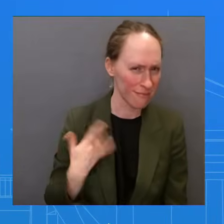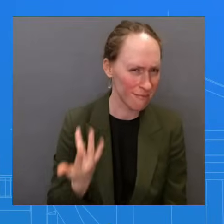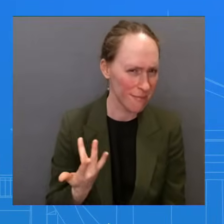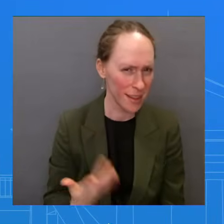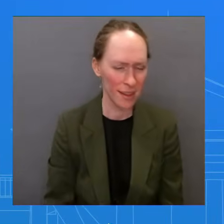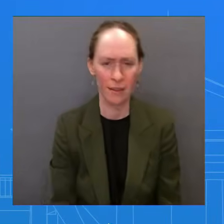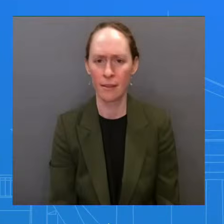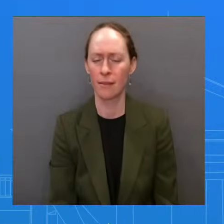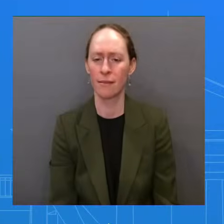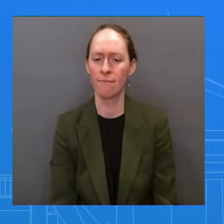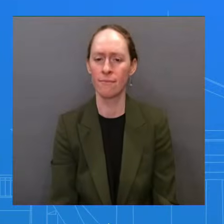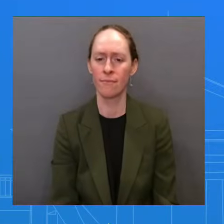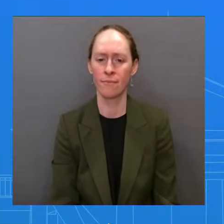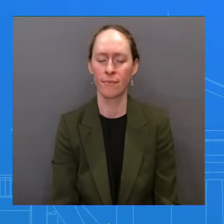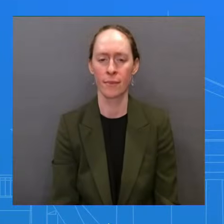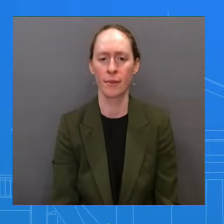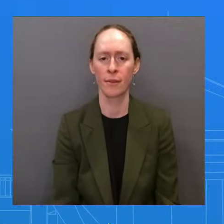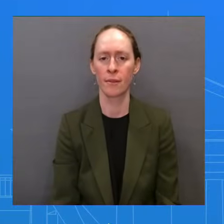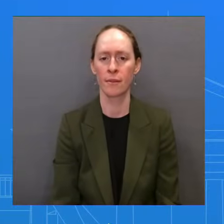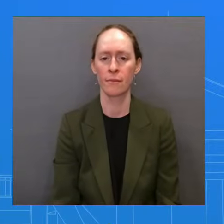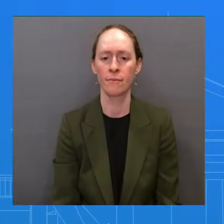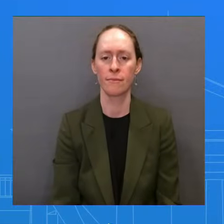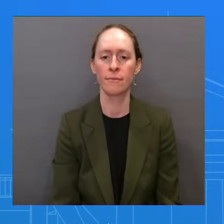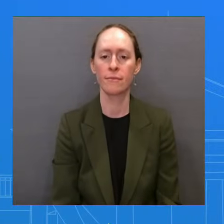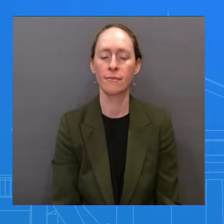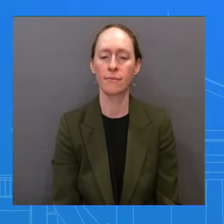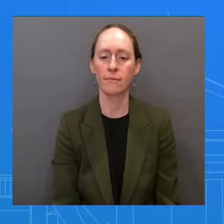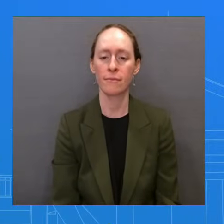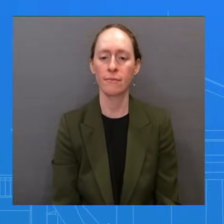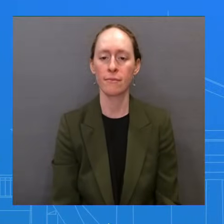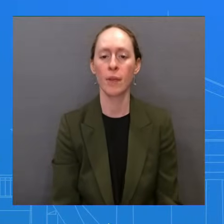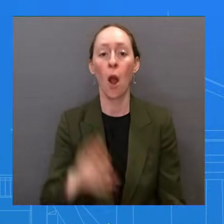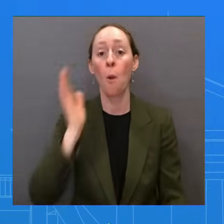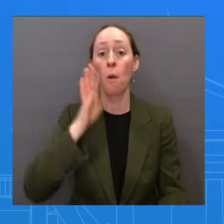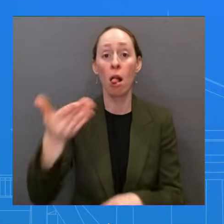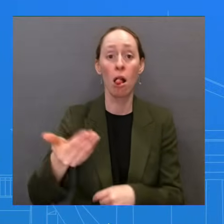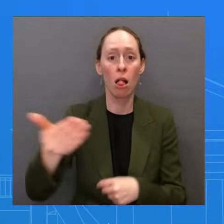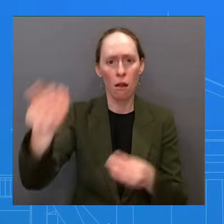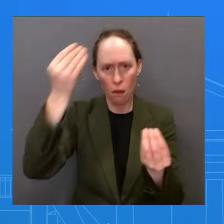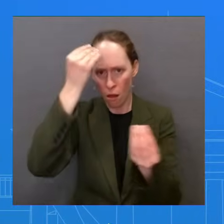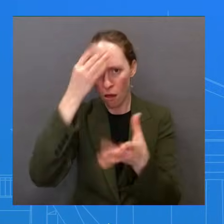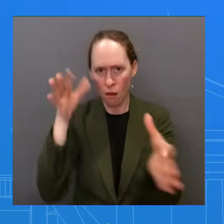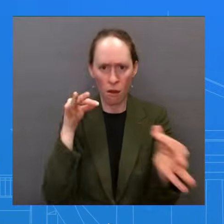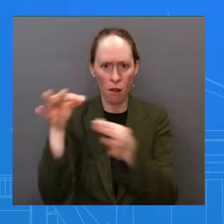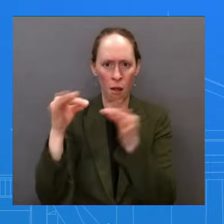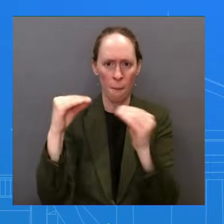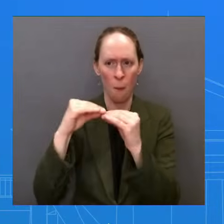that you all take a listen and hear what they have to say. What I will say more broadly is DOD personnel have been